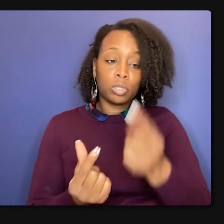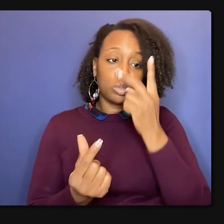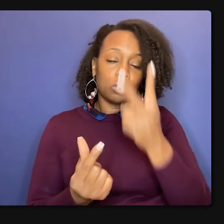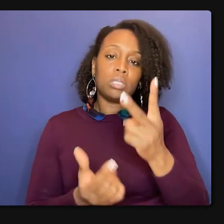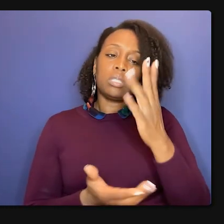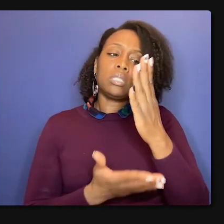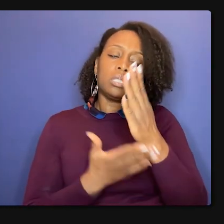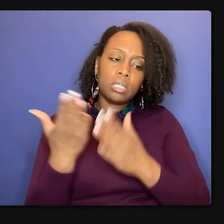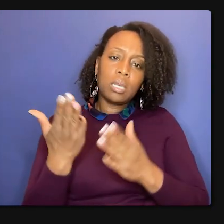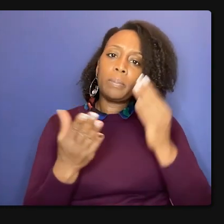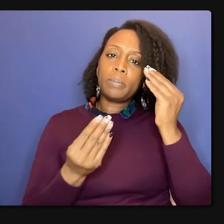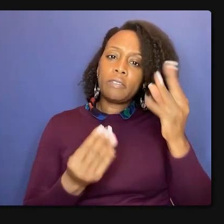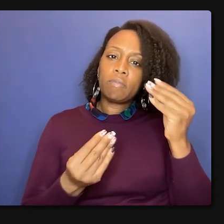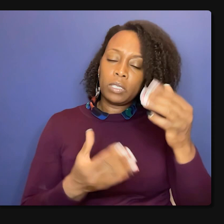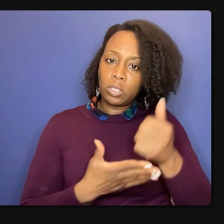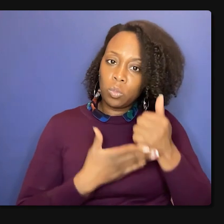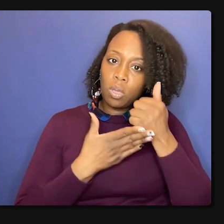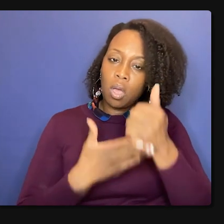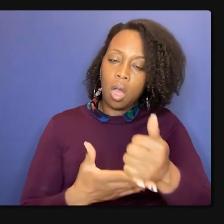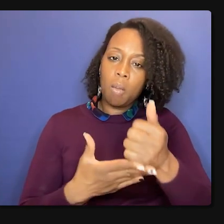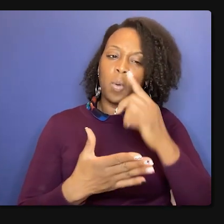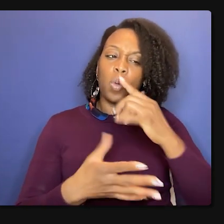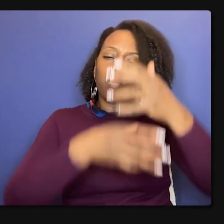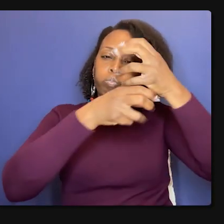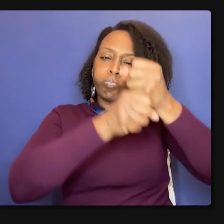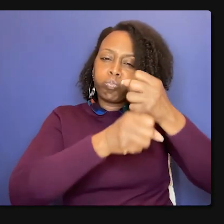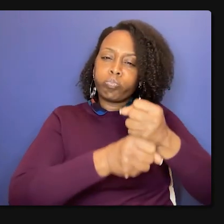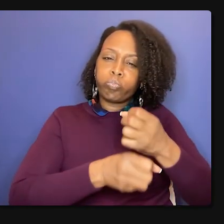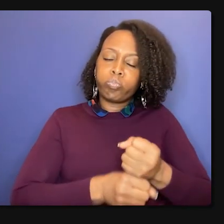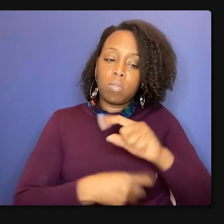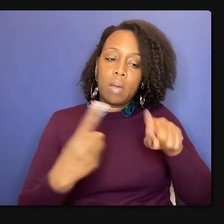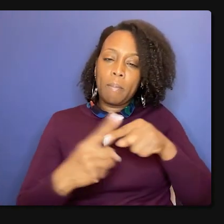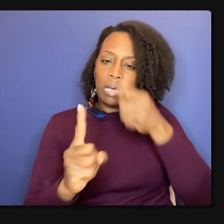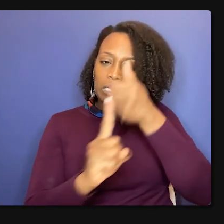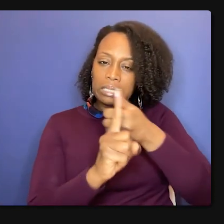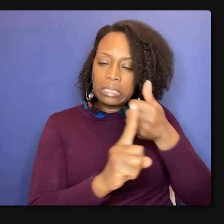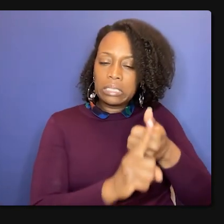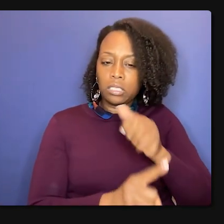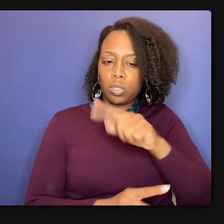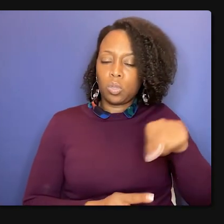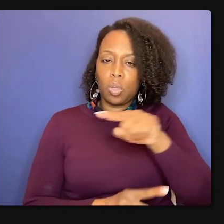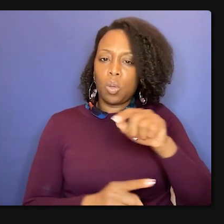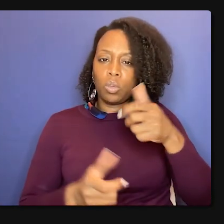You'll see some helpful information summarized about each of the consoles in that group as well.